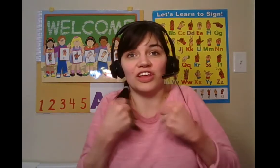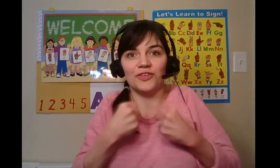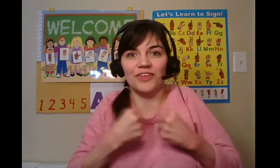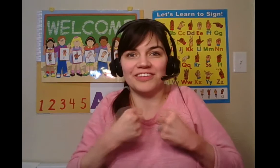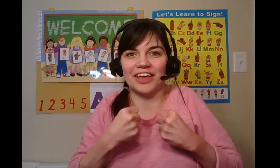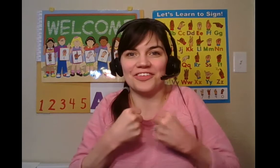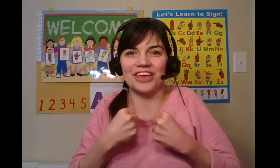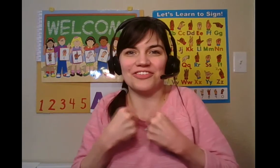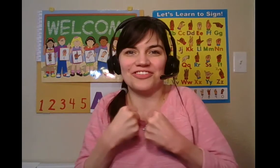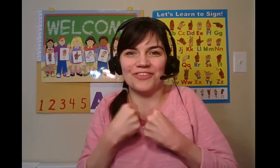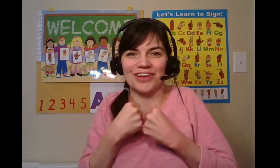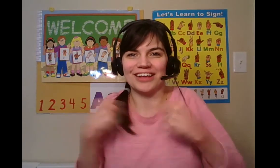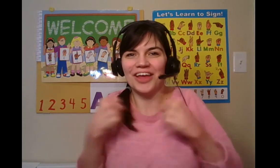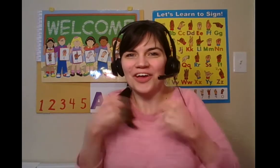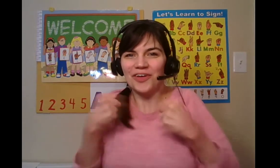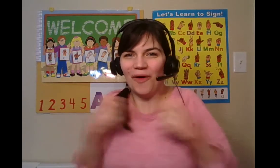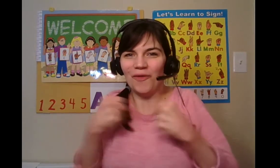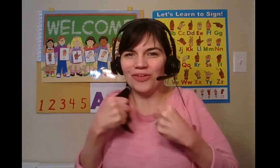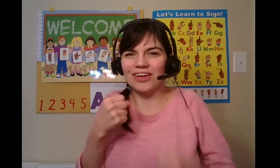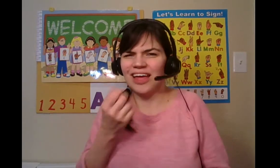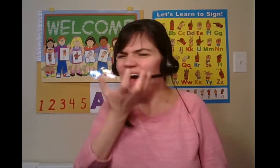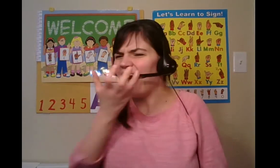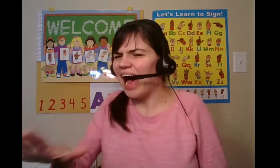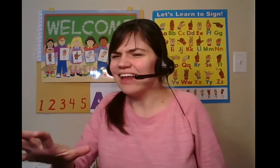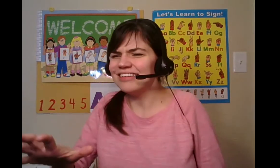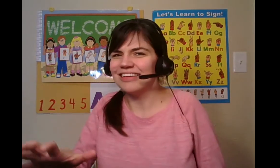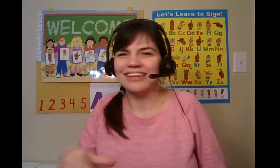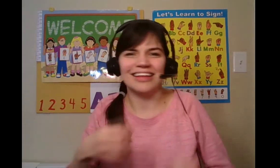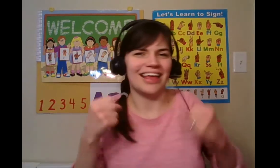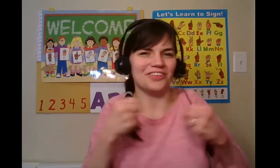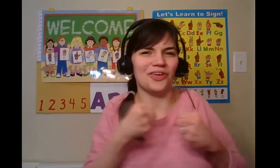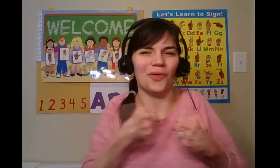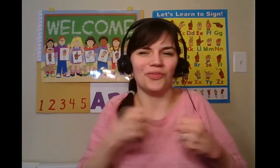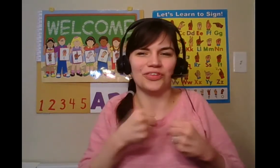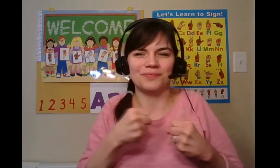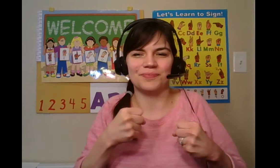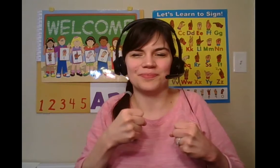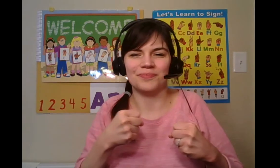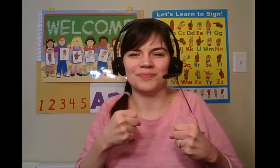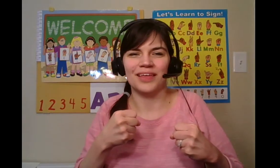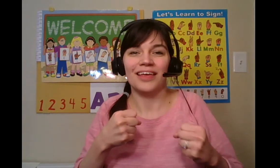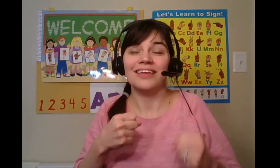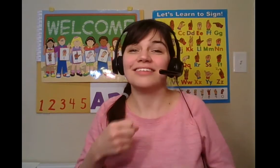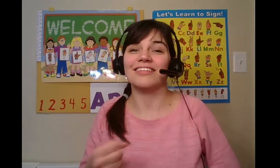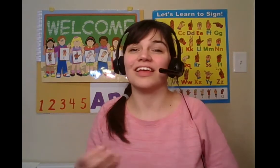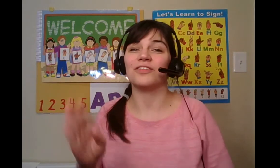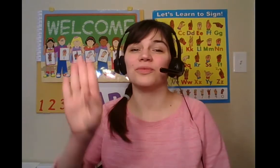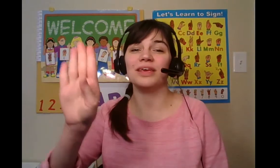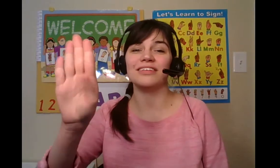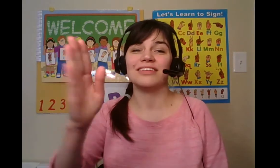your fists together like you're shivering: cold. Hot and cold. To sign sweet, take